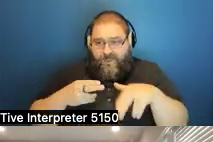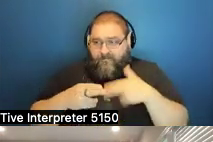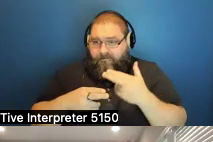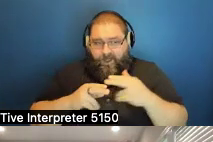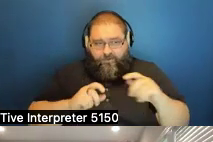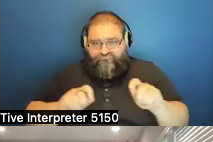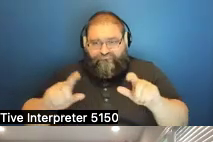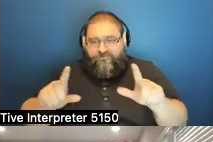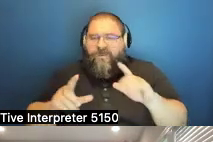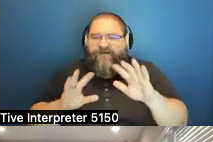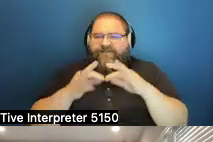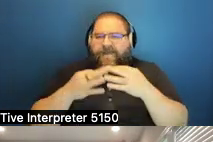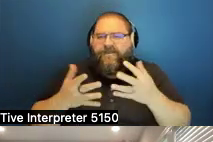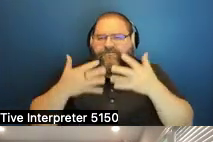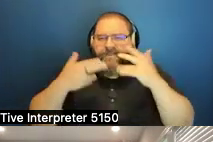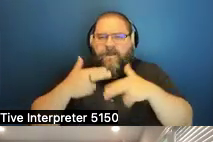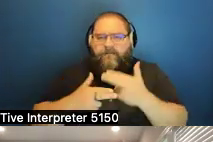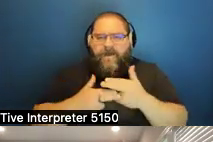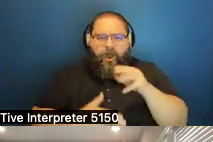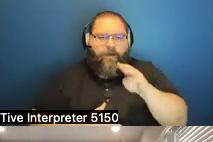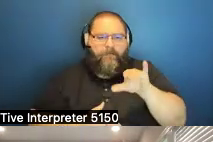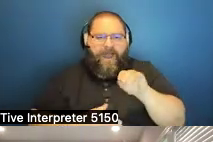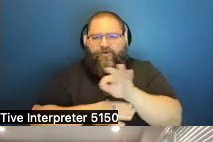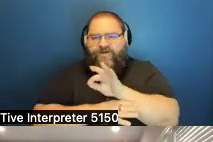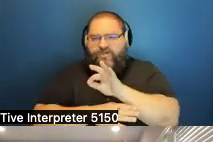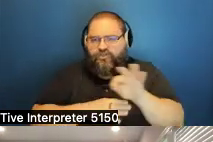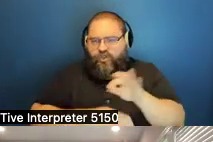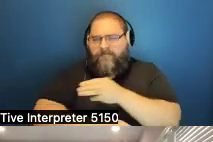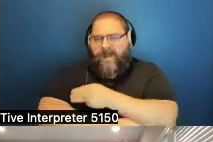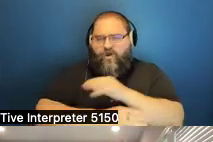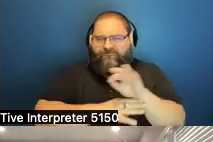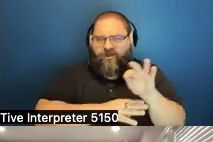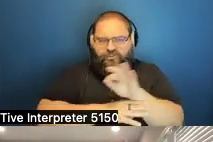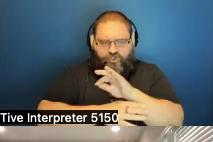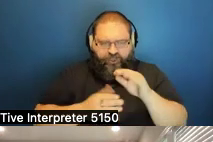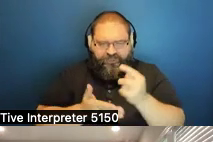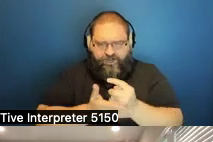to my functional therapy. 19:31:34 We will keep this, um,